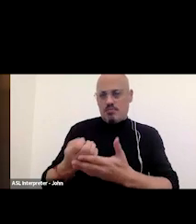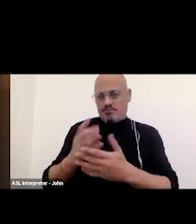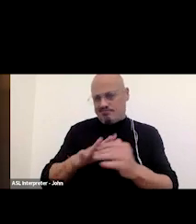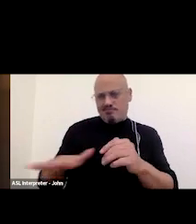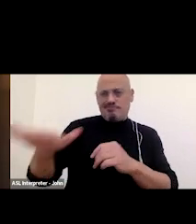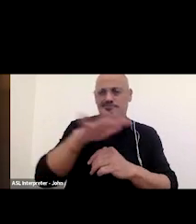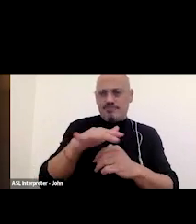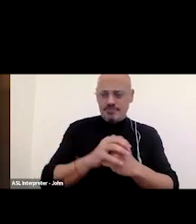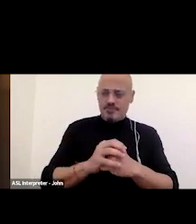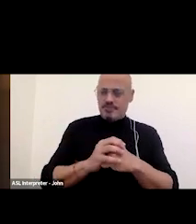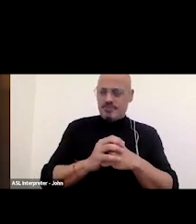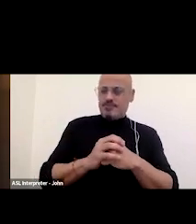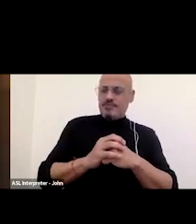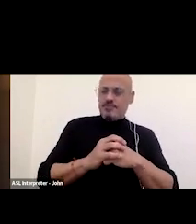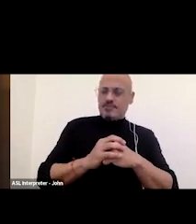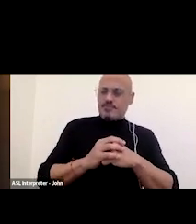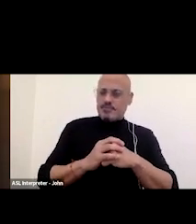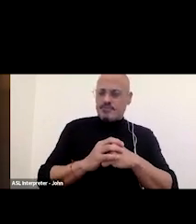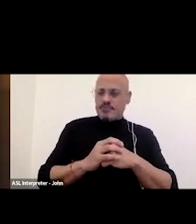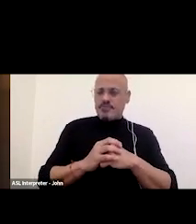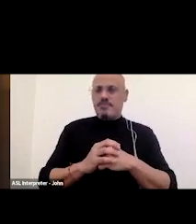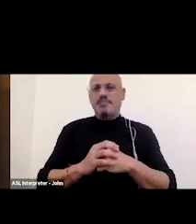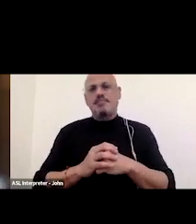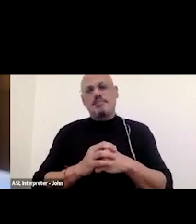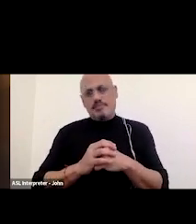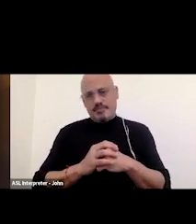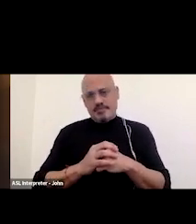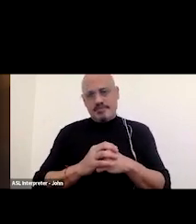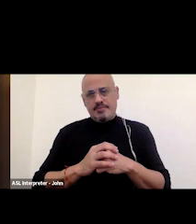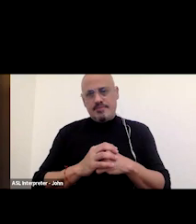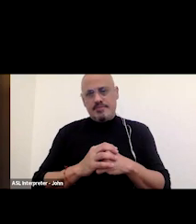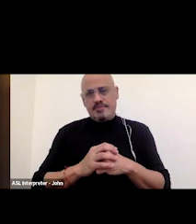So when you reach step five, SSA has to take into account